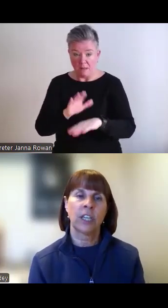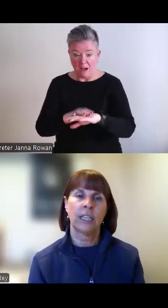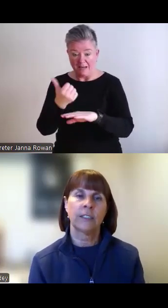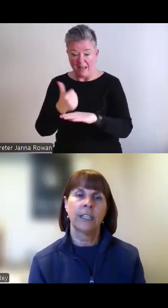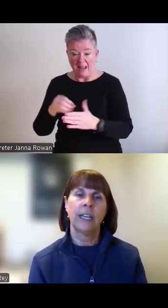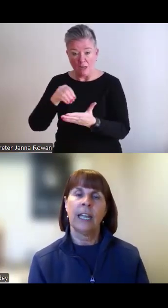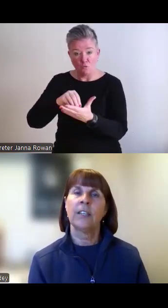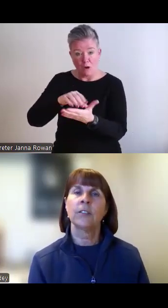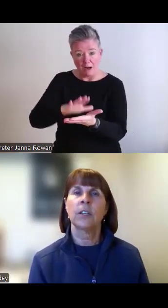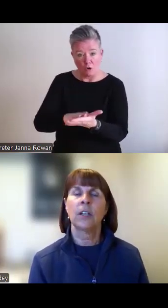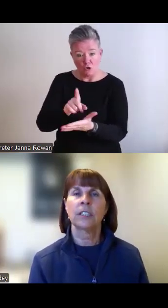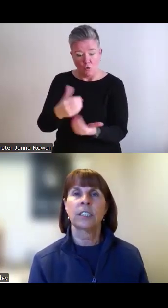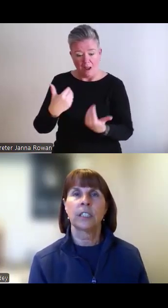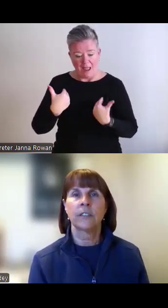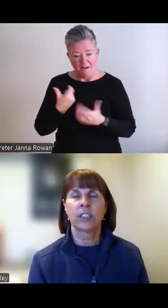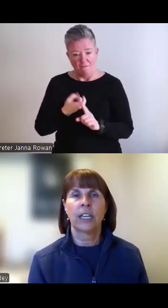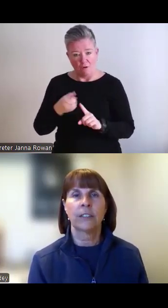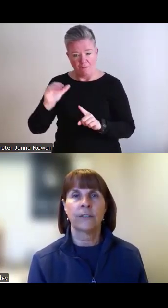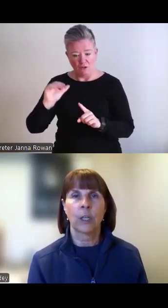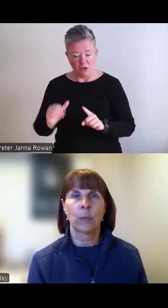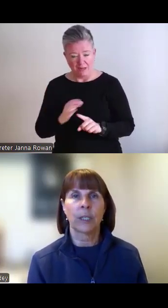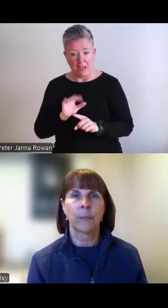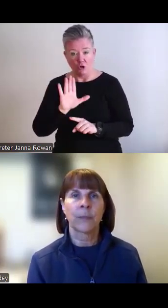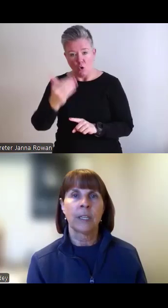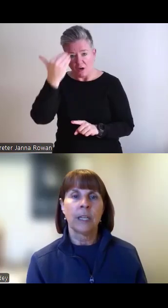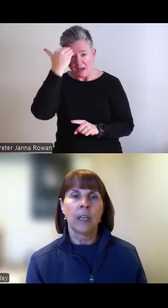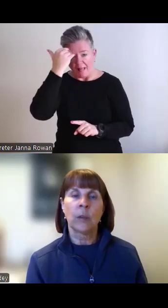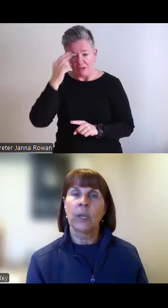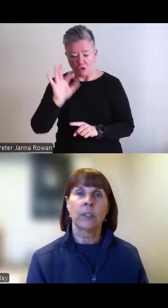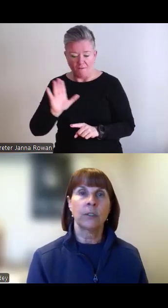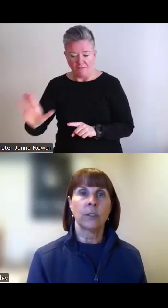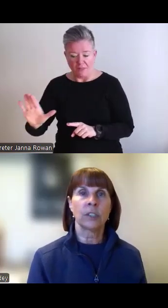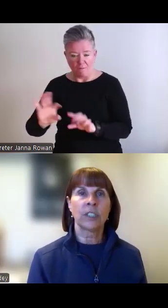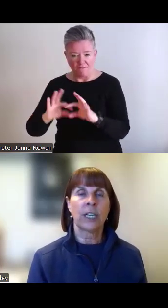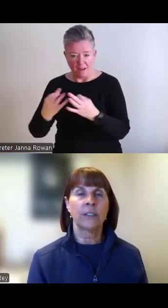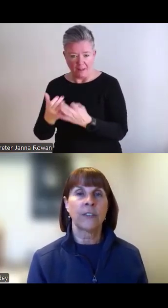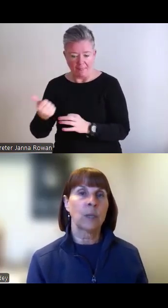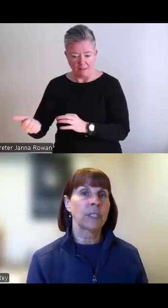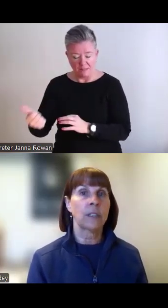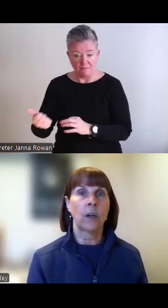for the child and your knowledge of the child and family. The better you know the child and family,